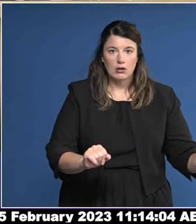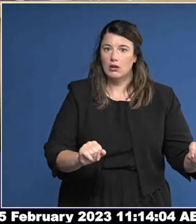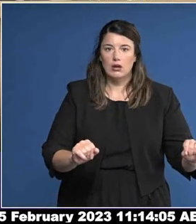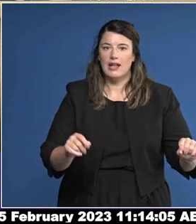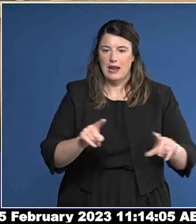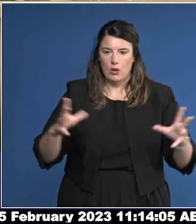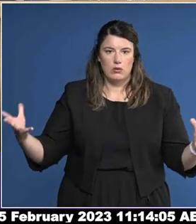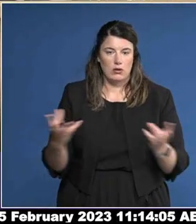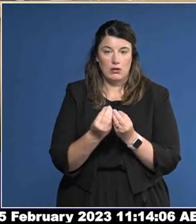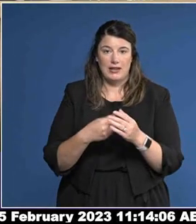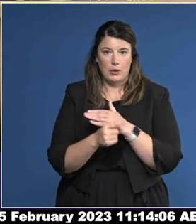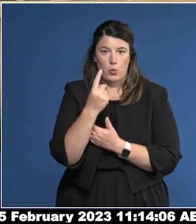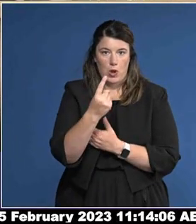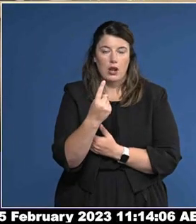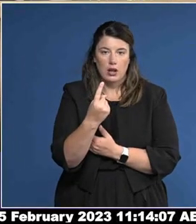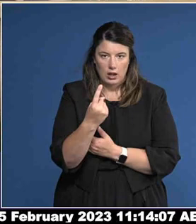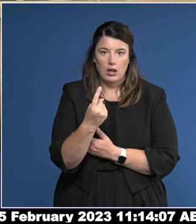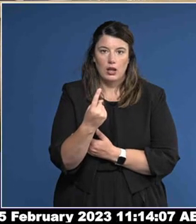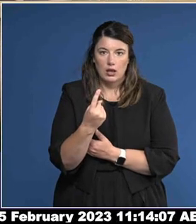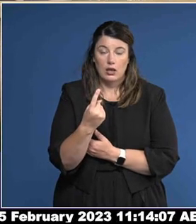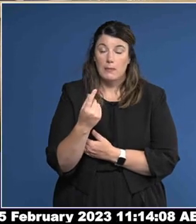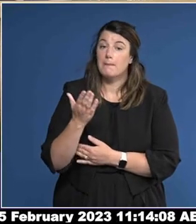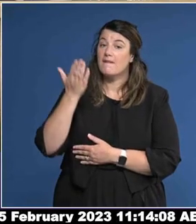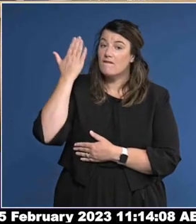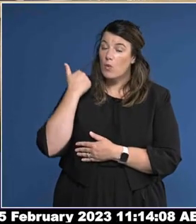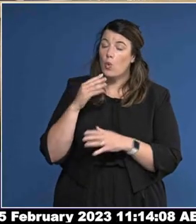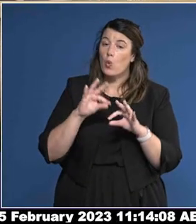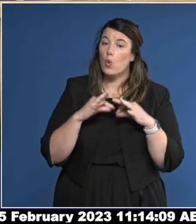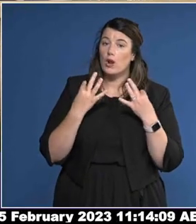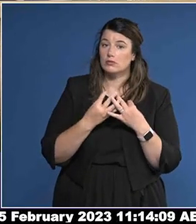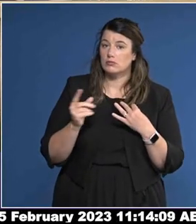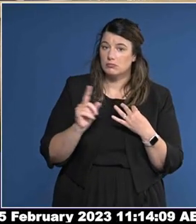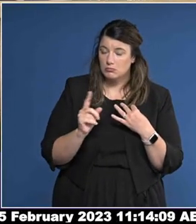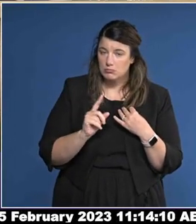So the way the organisation had worked previously is that, you know, the - probably